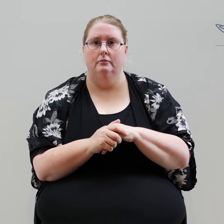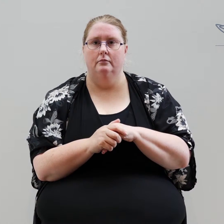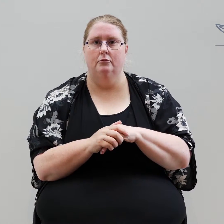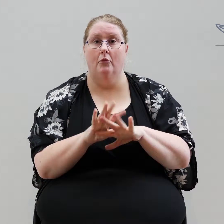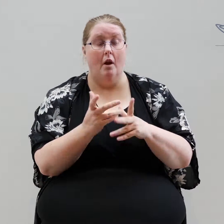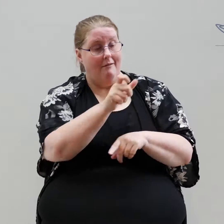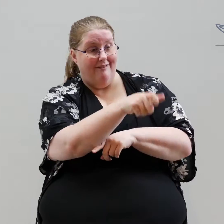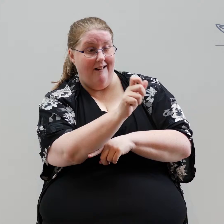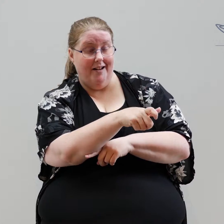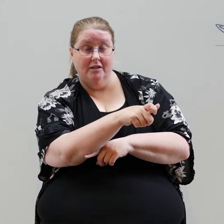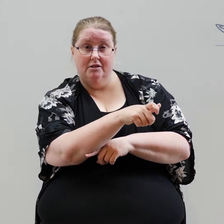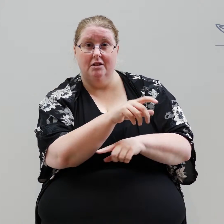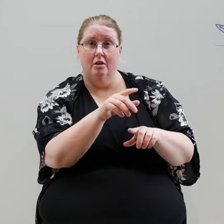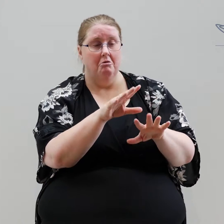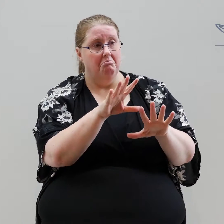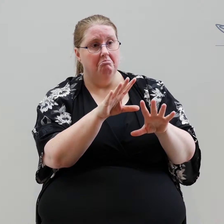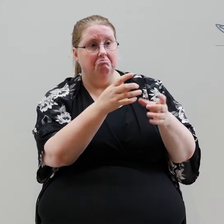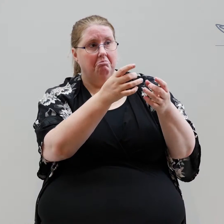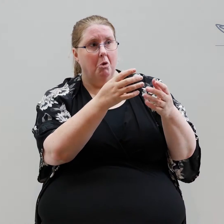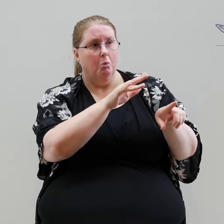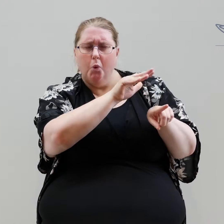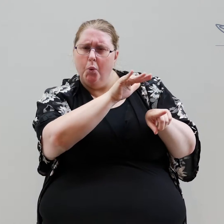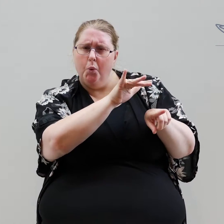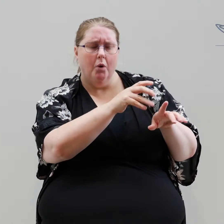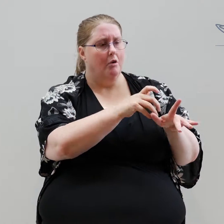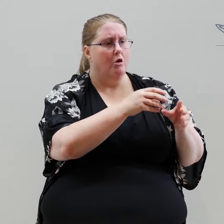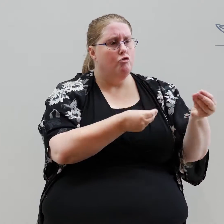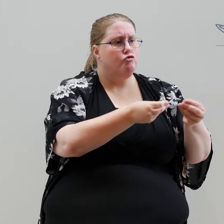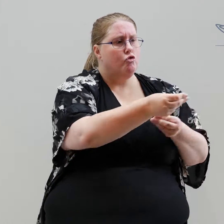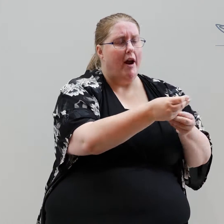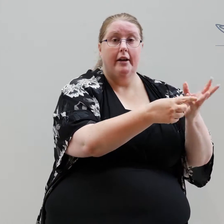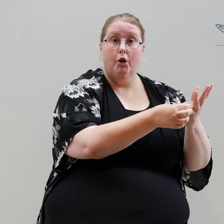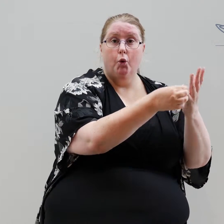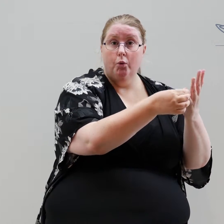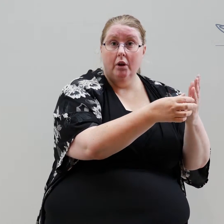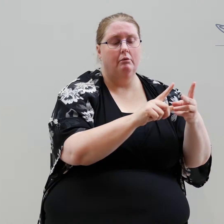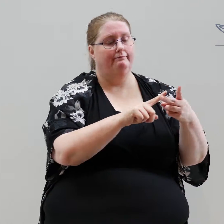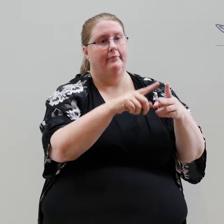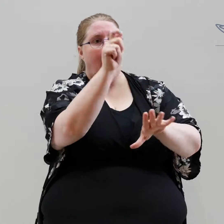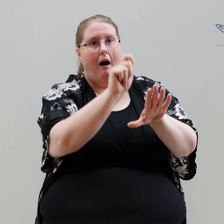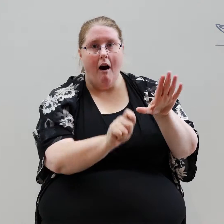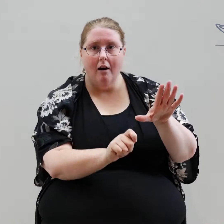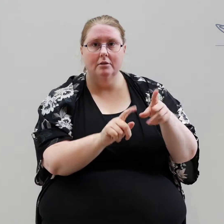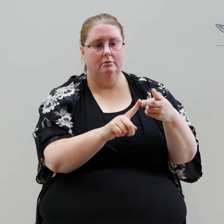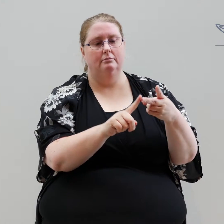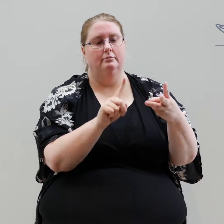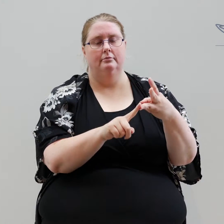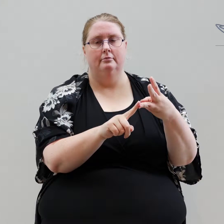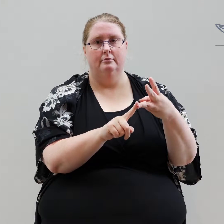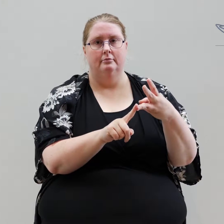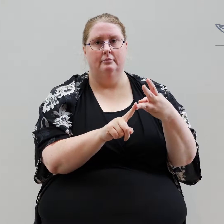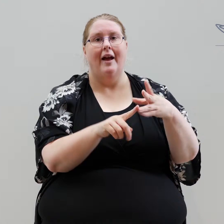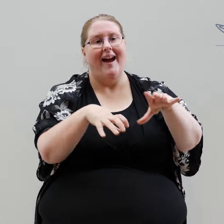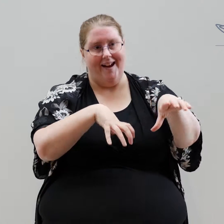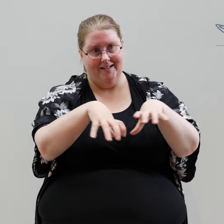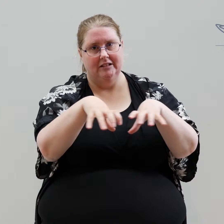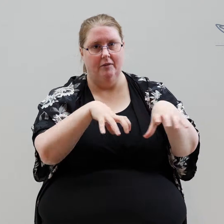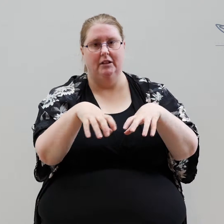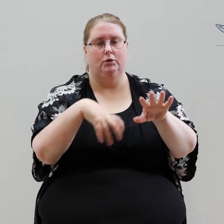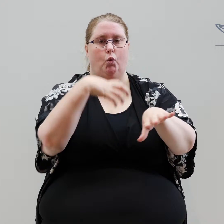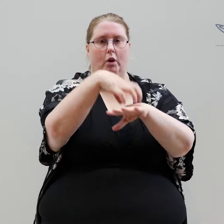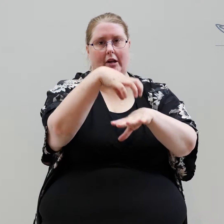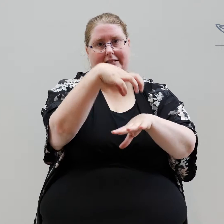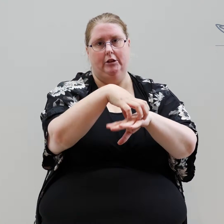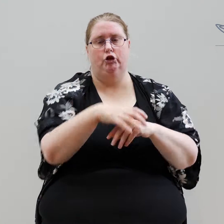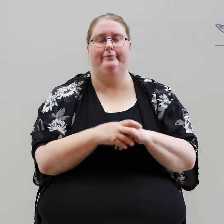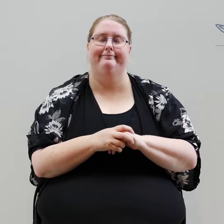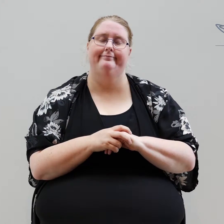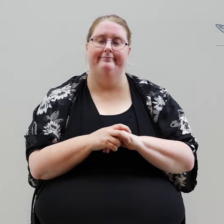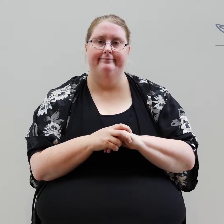their clients ranging from trade unions to arts and activist organisations